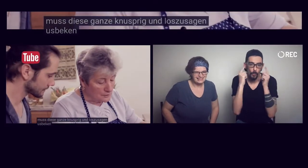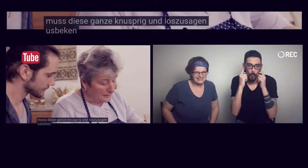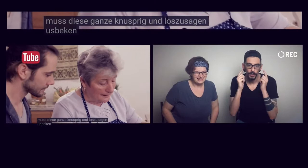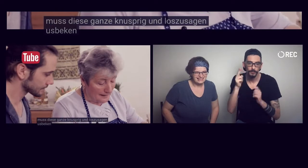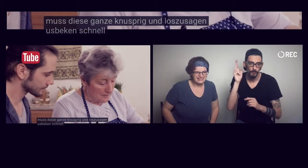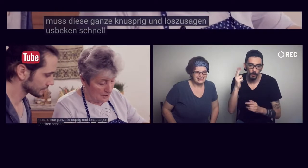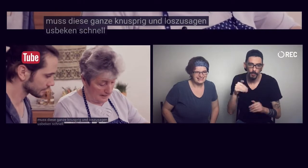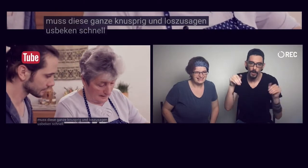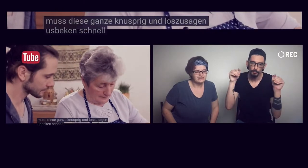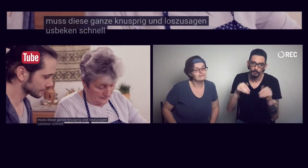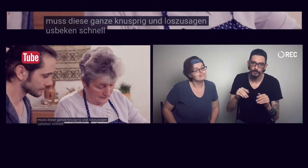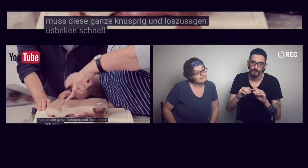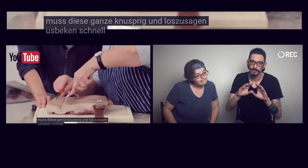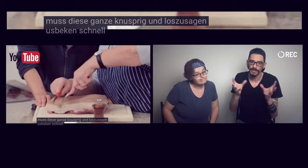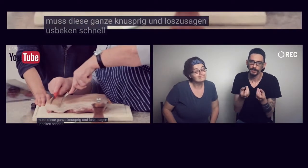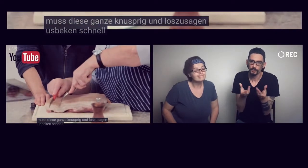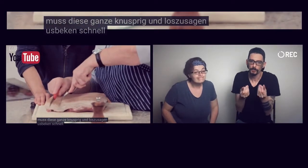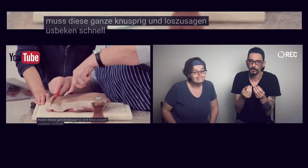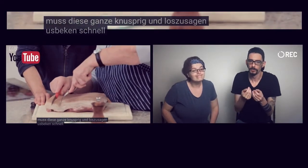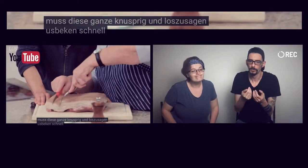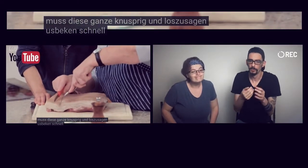[If the ears of the Scots are travelling, then you have to ...]